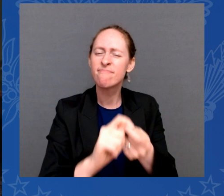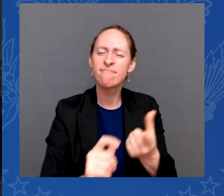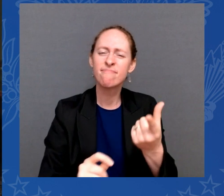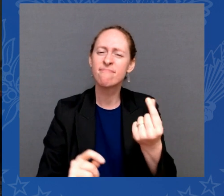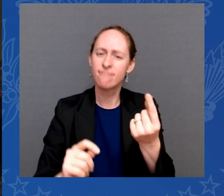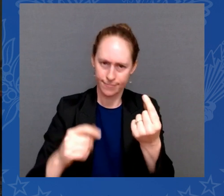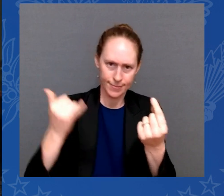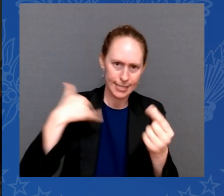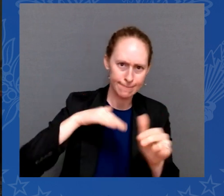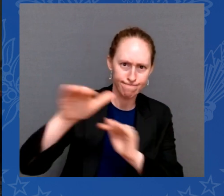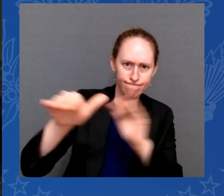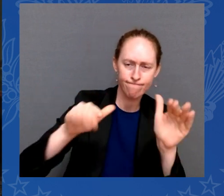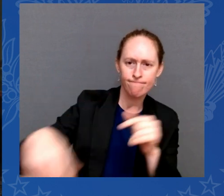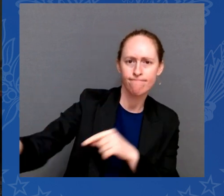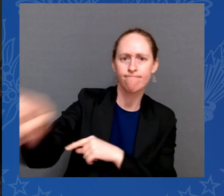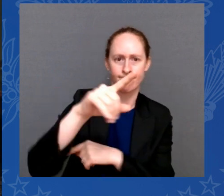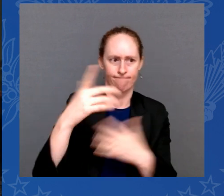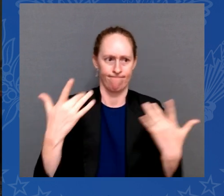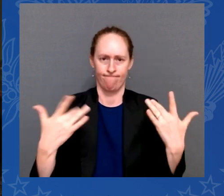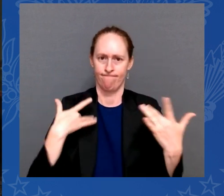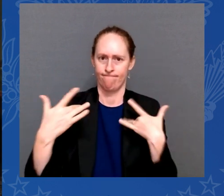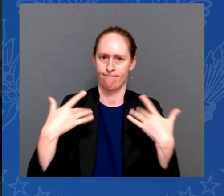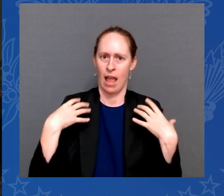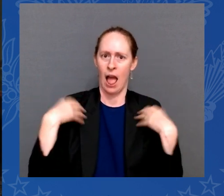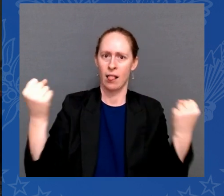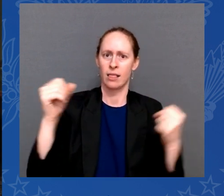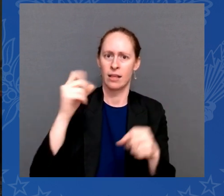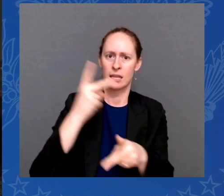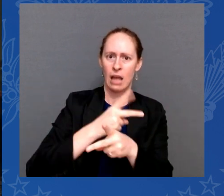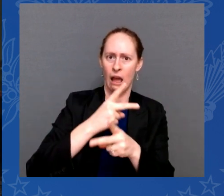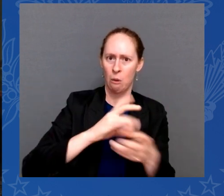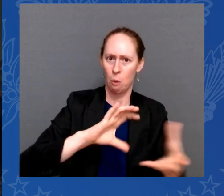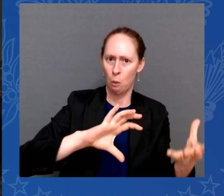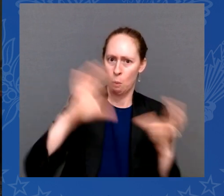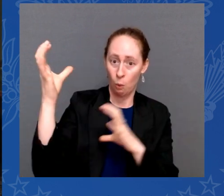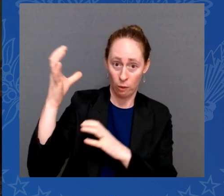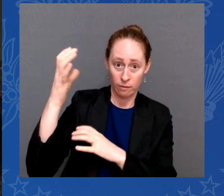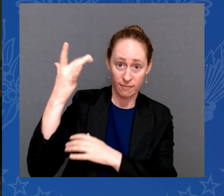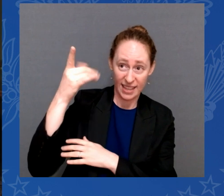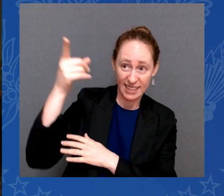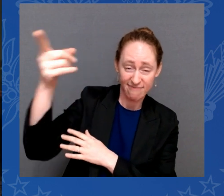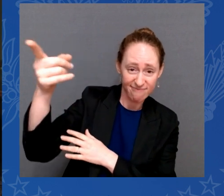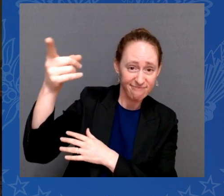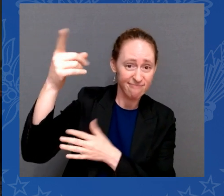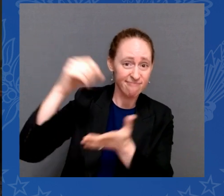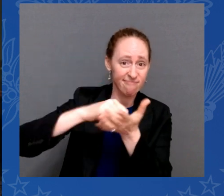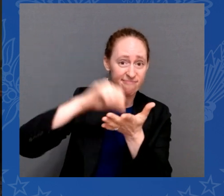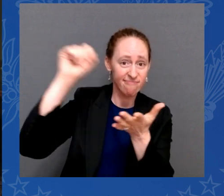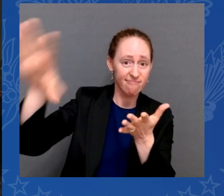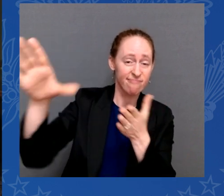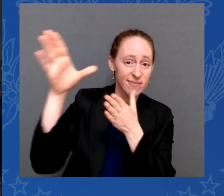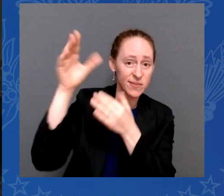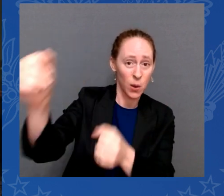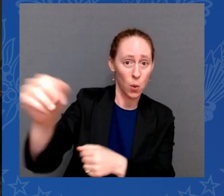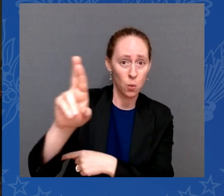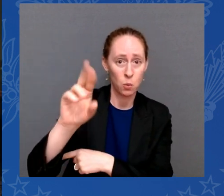and that women are facing all across America. The healthcare crisis is –- you know, it's just -–